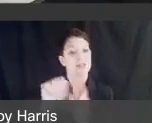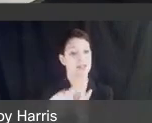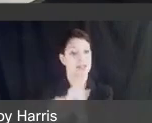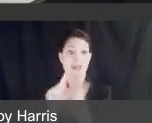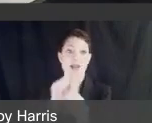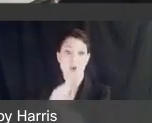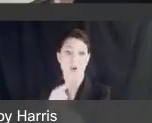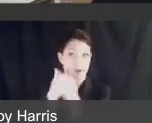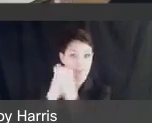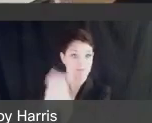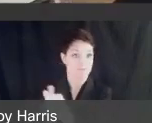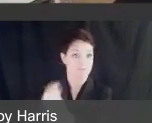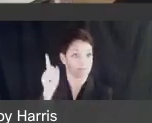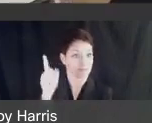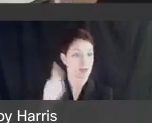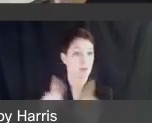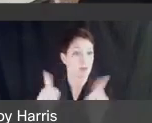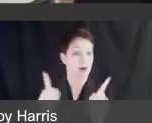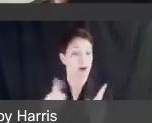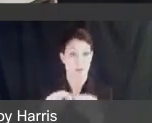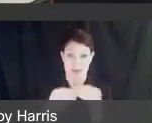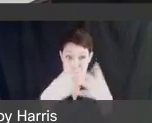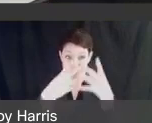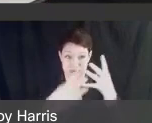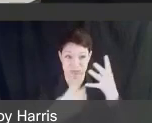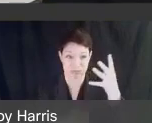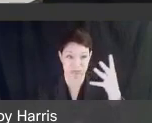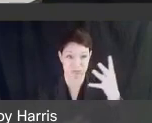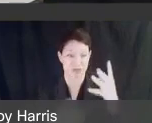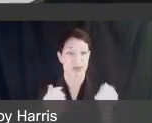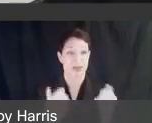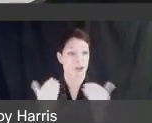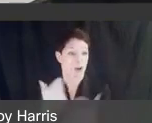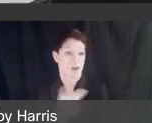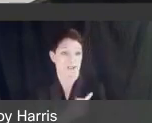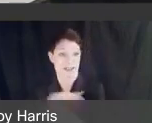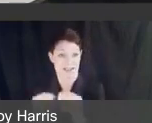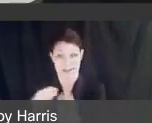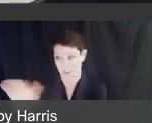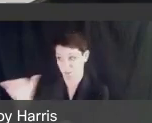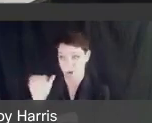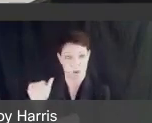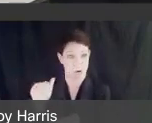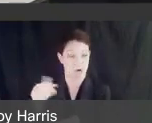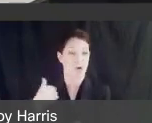with this number of people on our list and our current vaccine supply, we estimate we will be